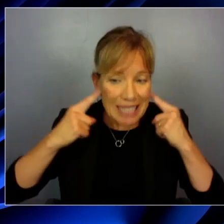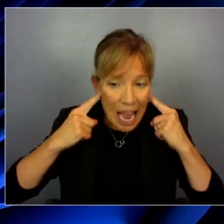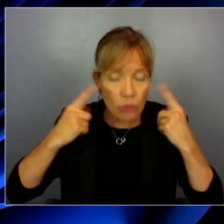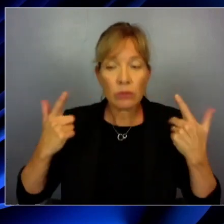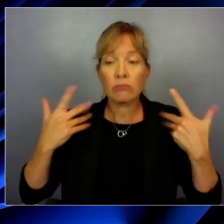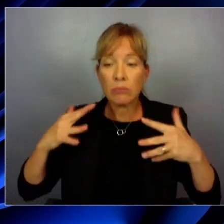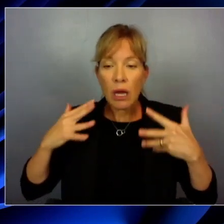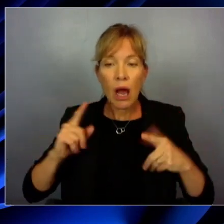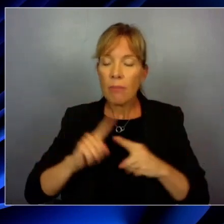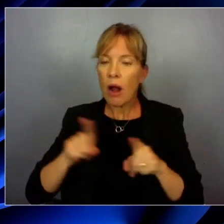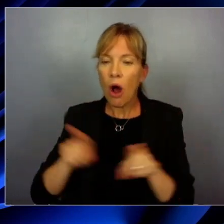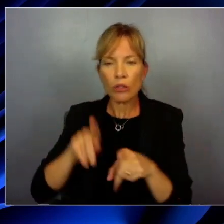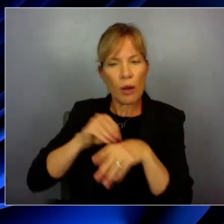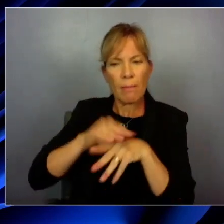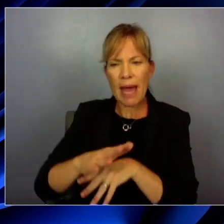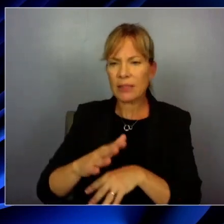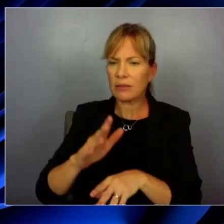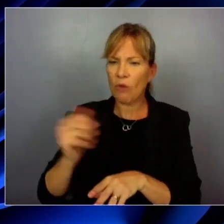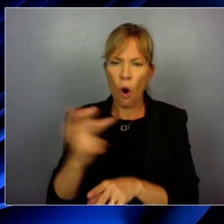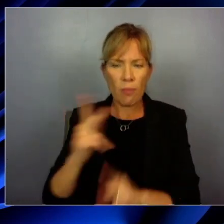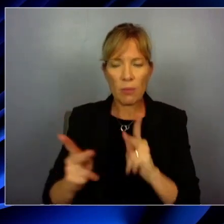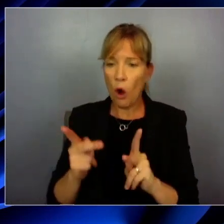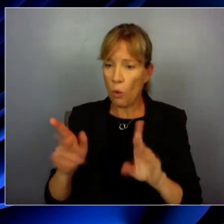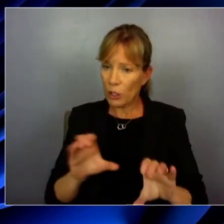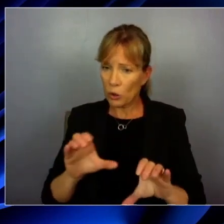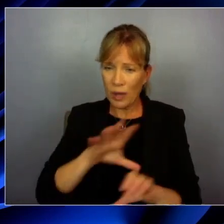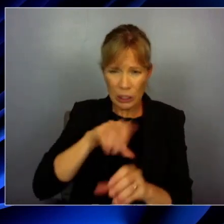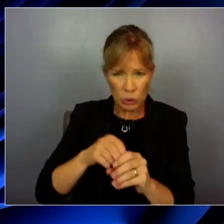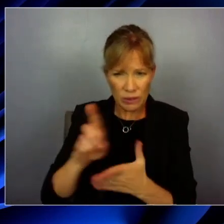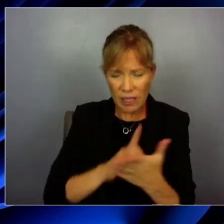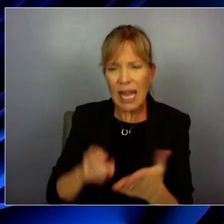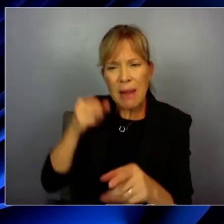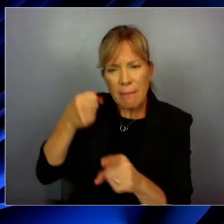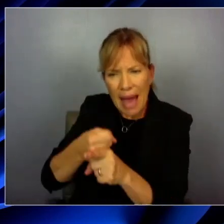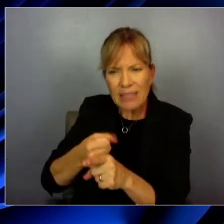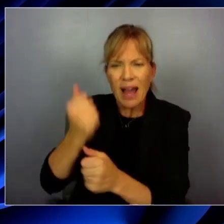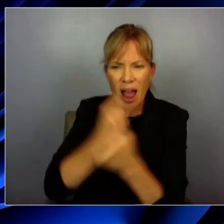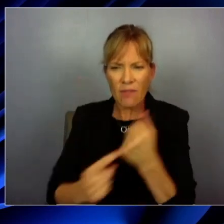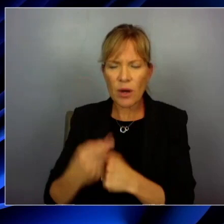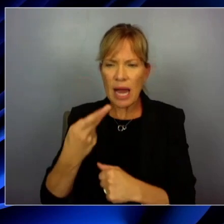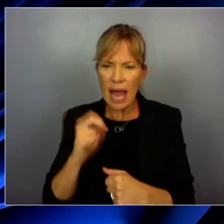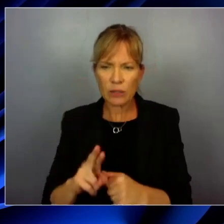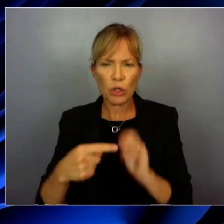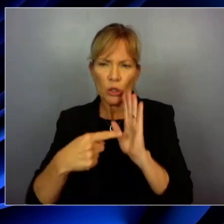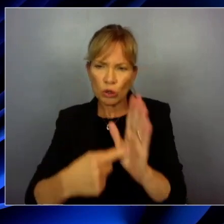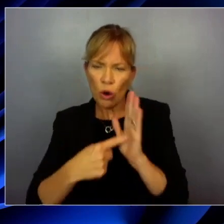whenever we do inclusive design, it impacts everybody. So Hector, why don't you show us some of those like old sounds versus new sounds?